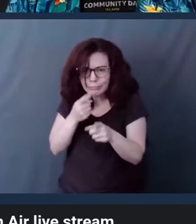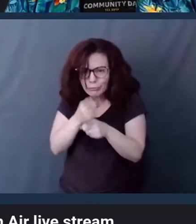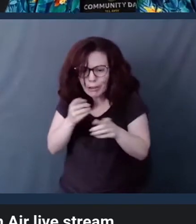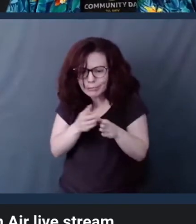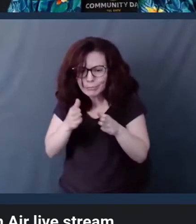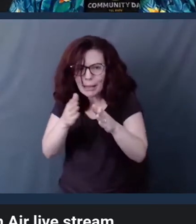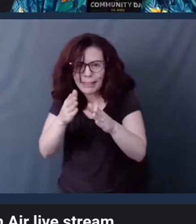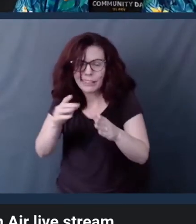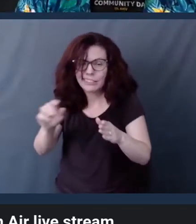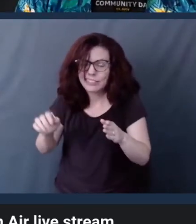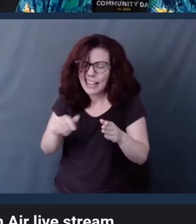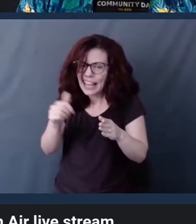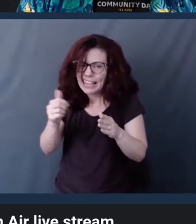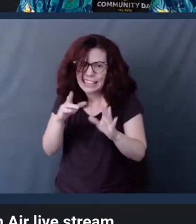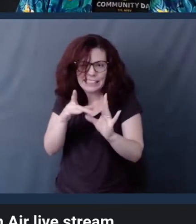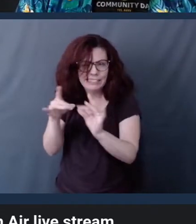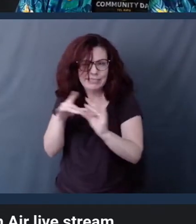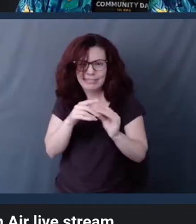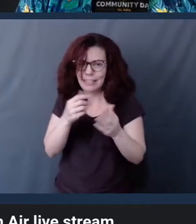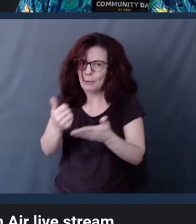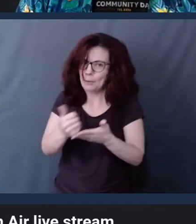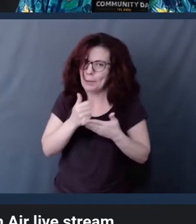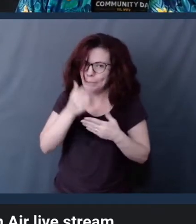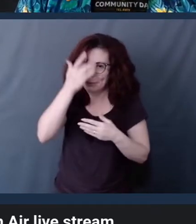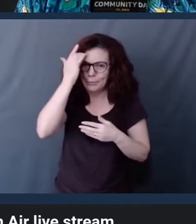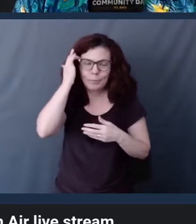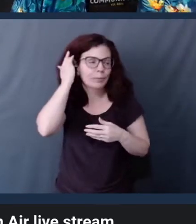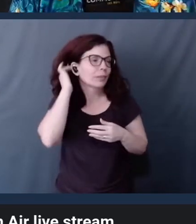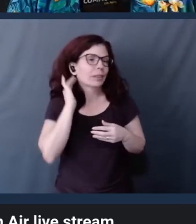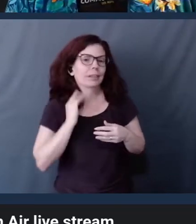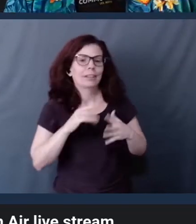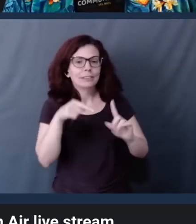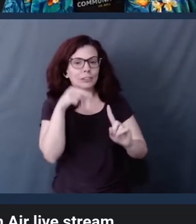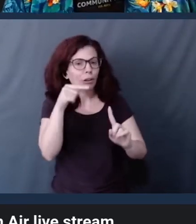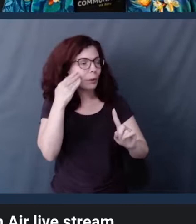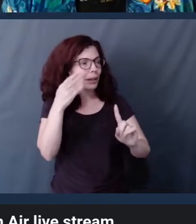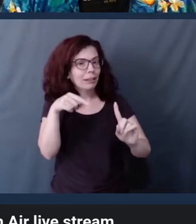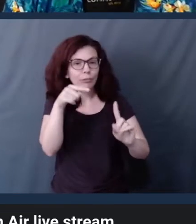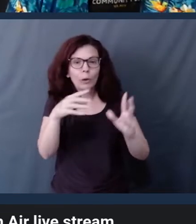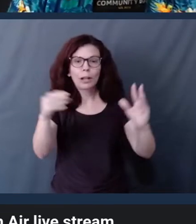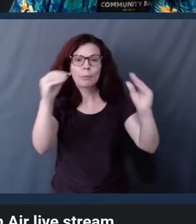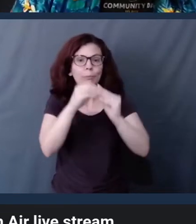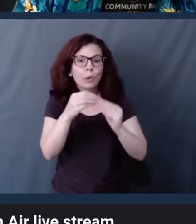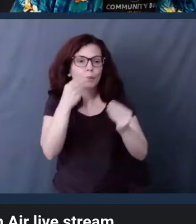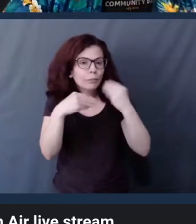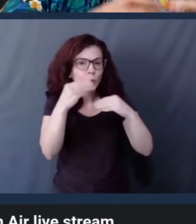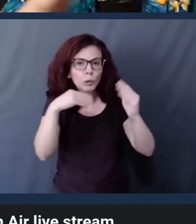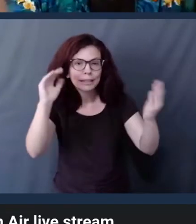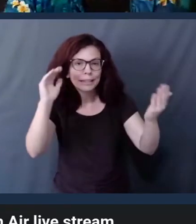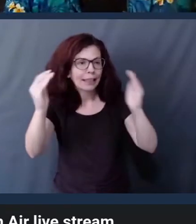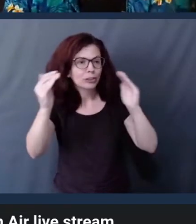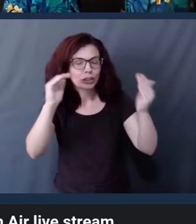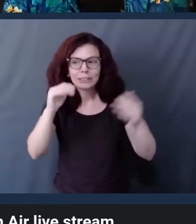and it all helps. (overlapping discussion) Yeah, if you want more food, chicken nuggets analogies,